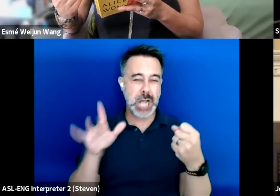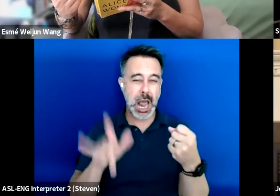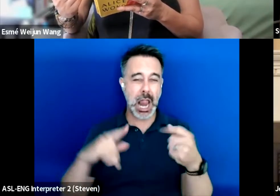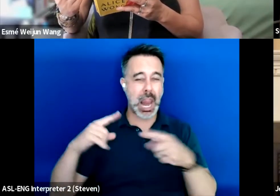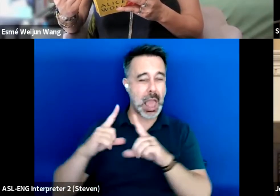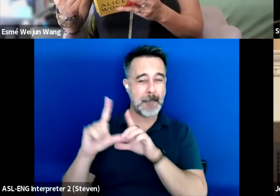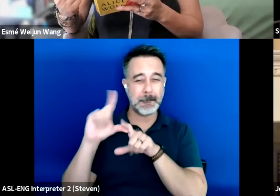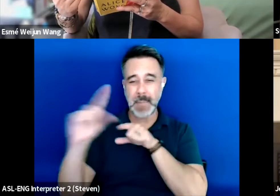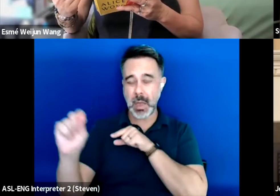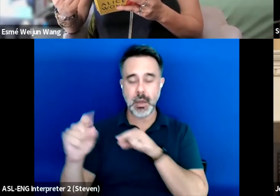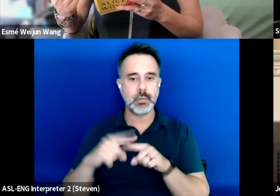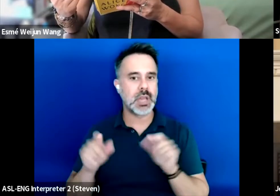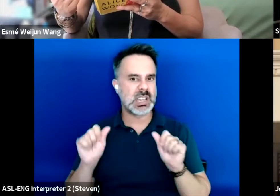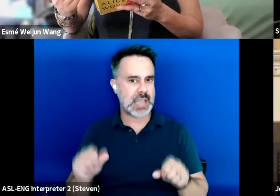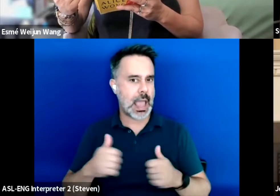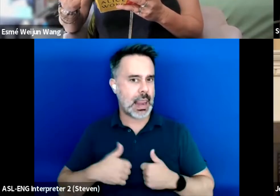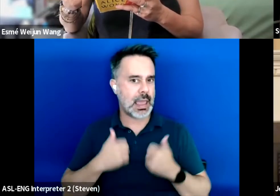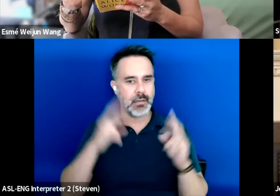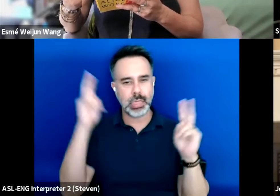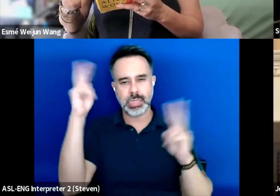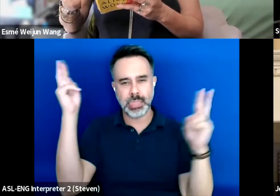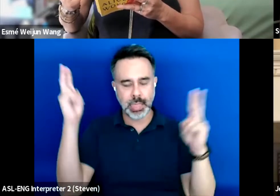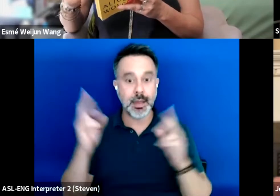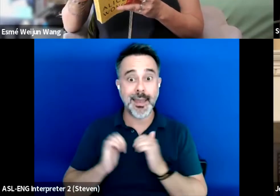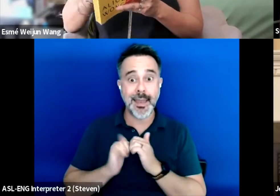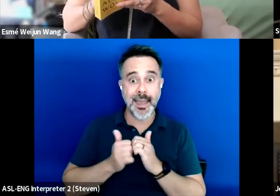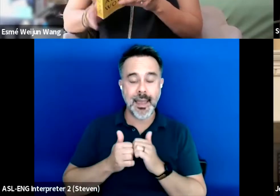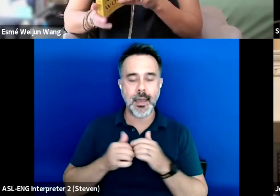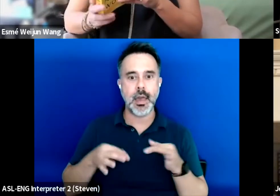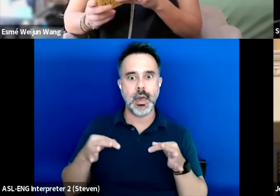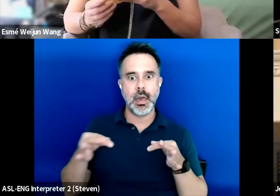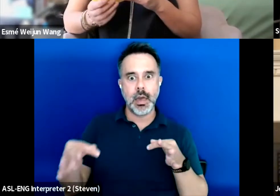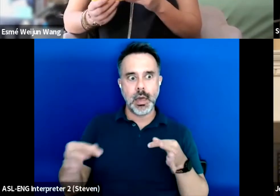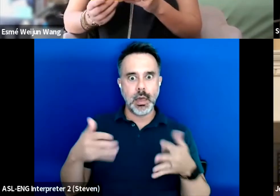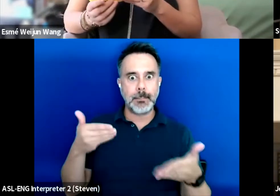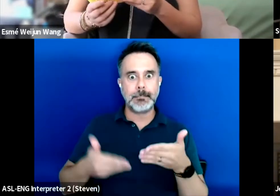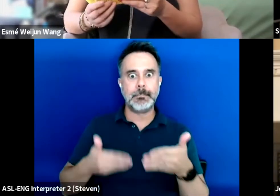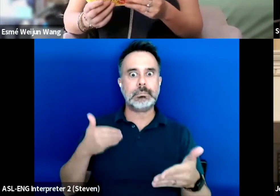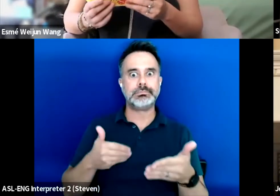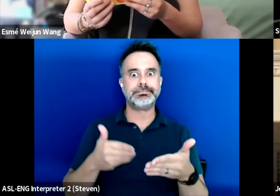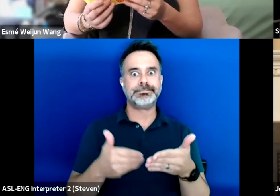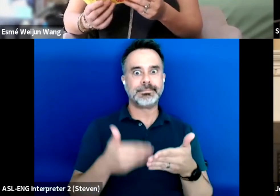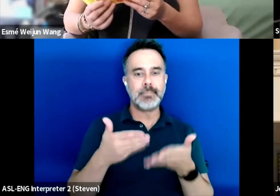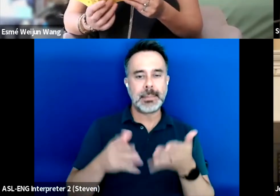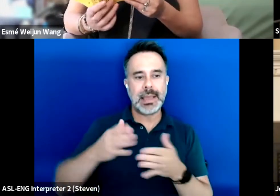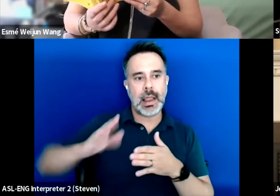There are personal stories that will remain dormant and private forever. There are stories that need to simmer and evolve.